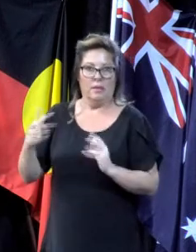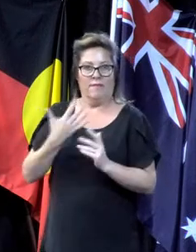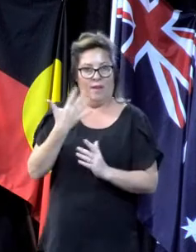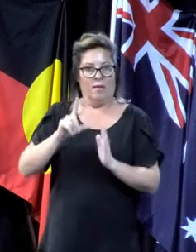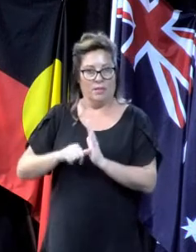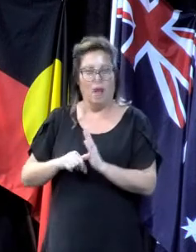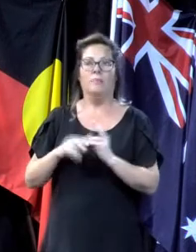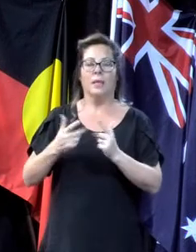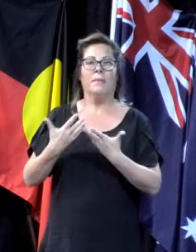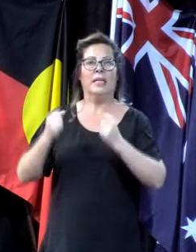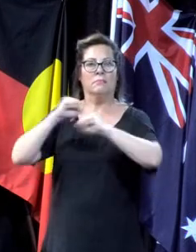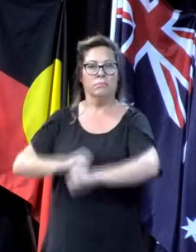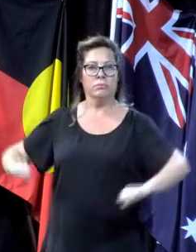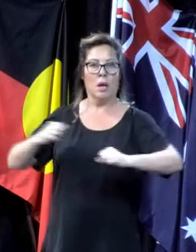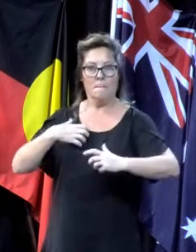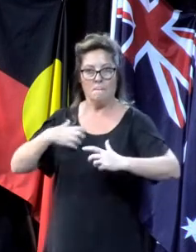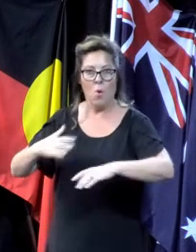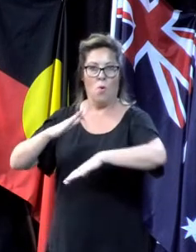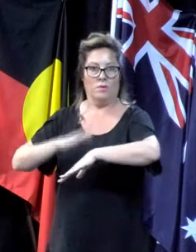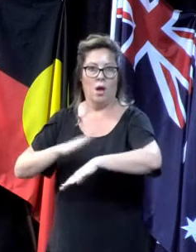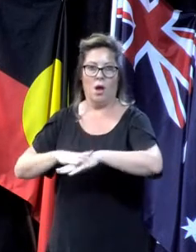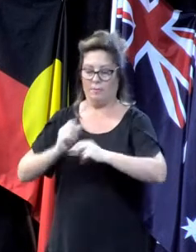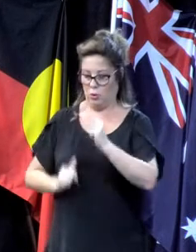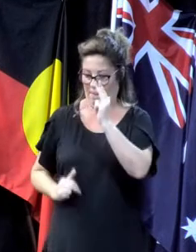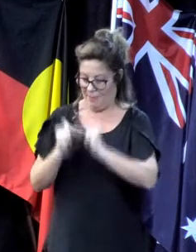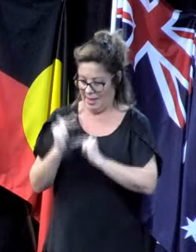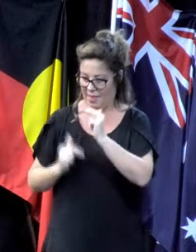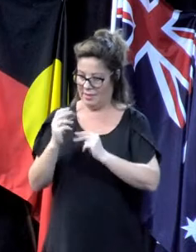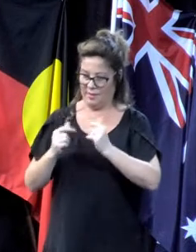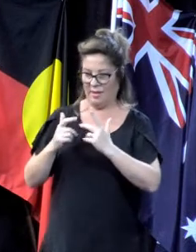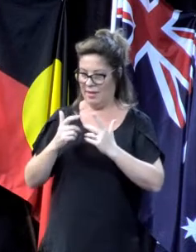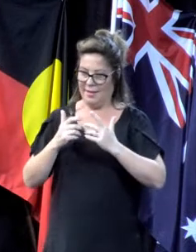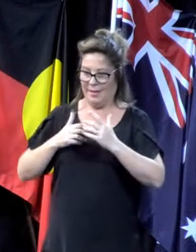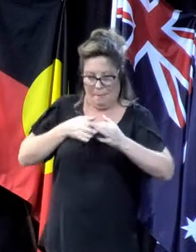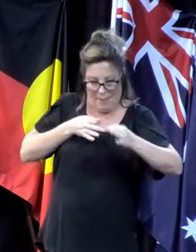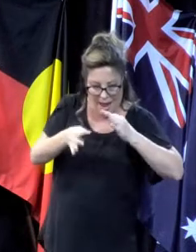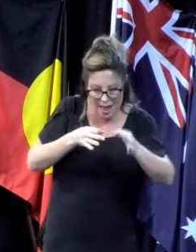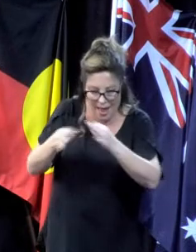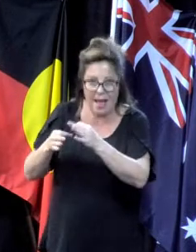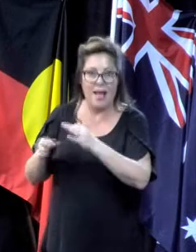and as people with the value that we have of inclusive education and marrying the two and understanding that the two